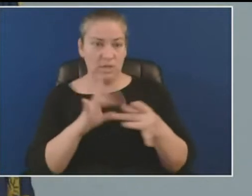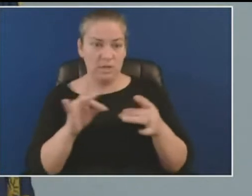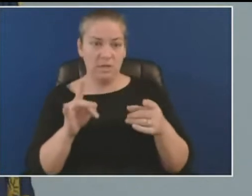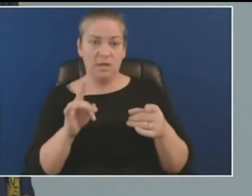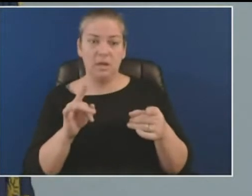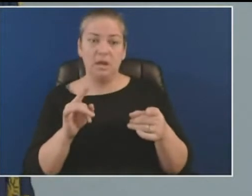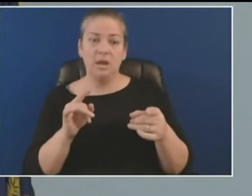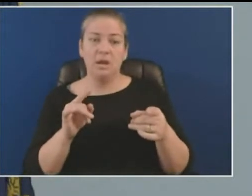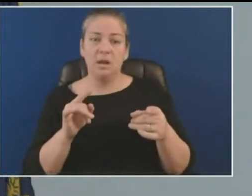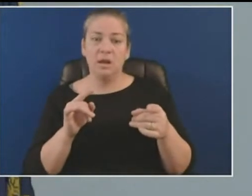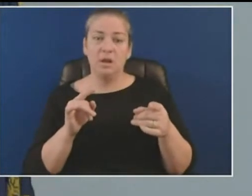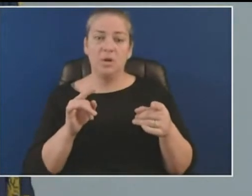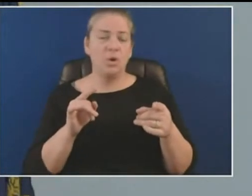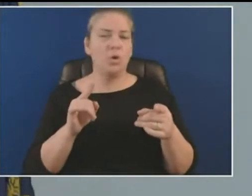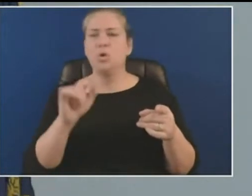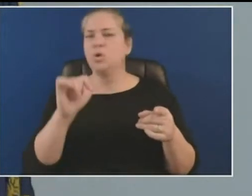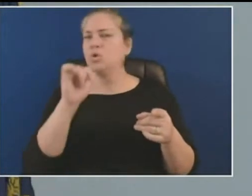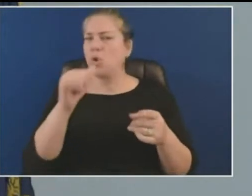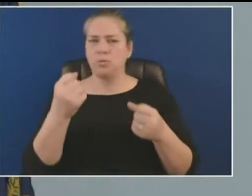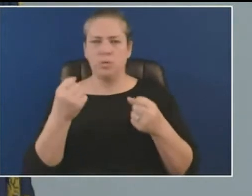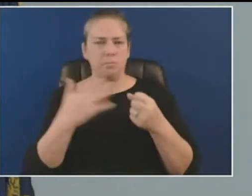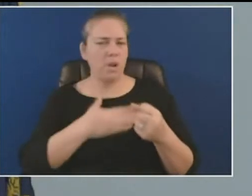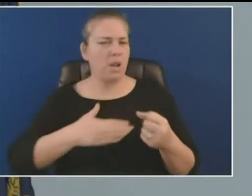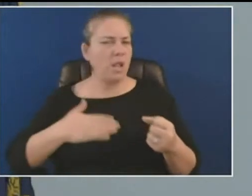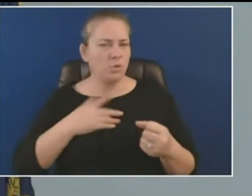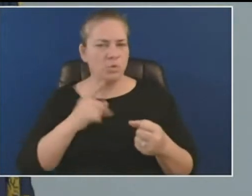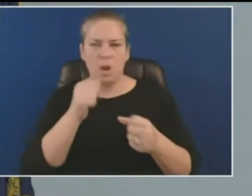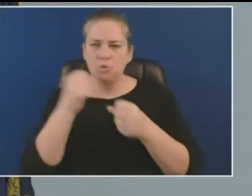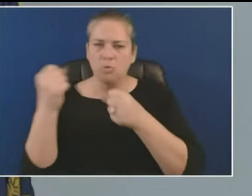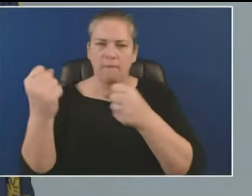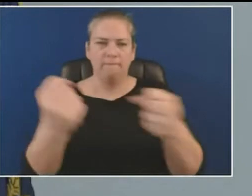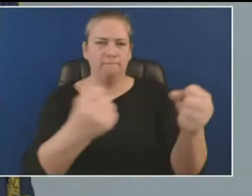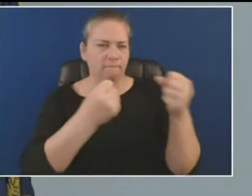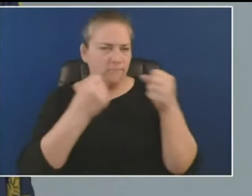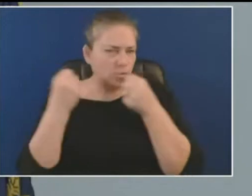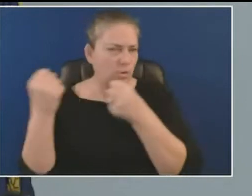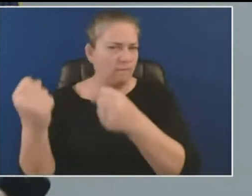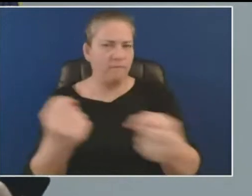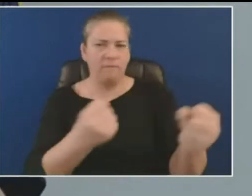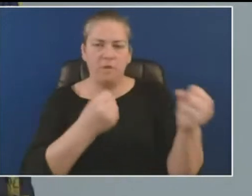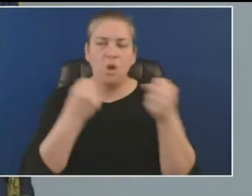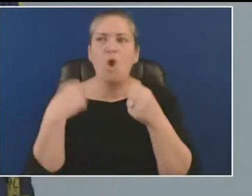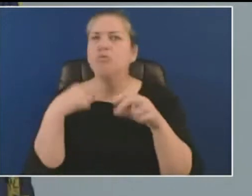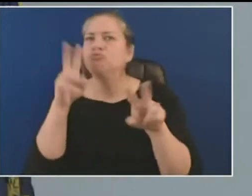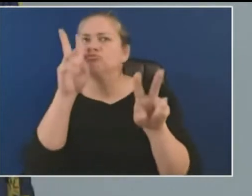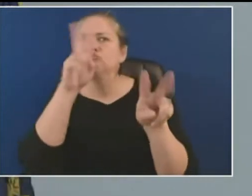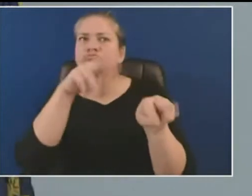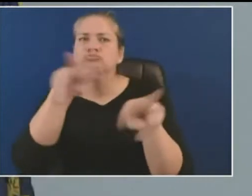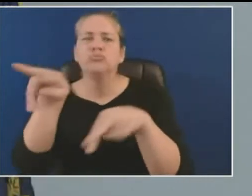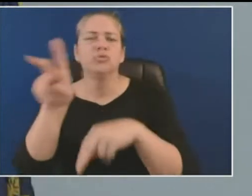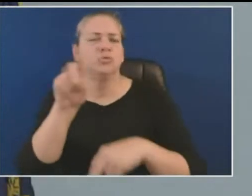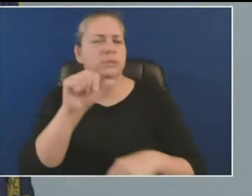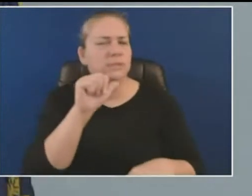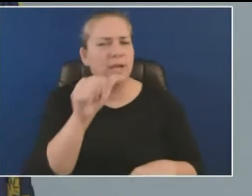Don't drive up and down every street before you know there's damage because it has stagnated right RR traffic